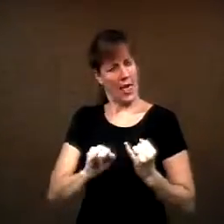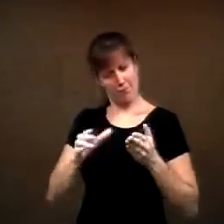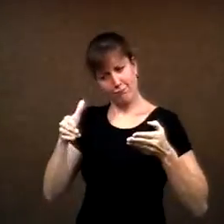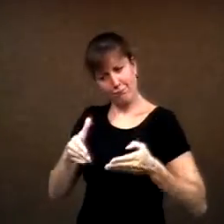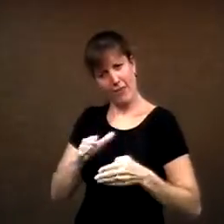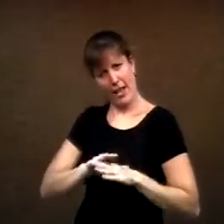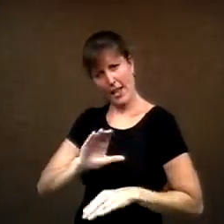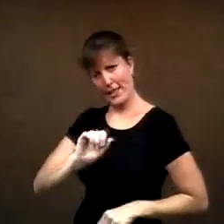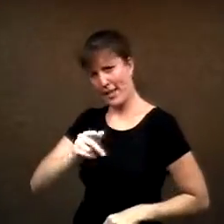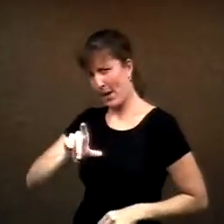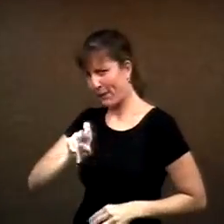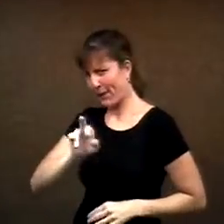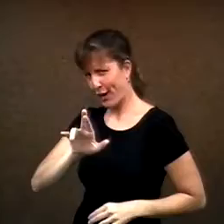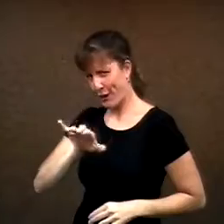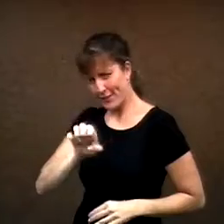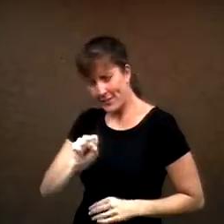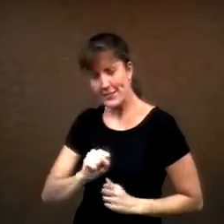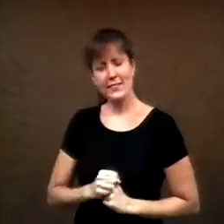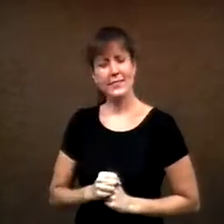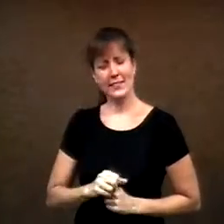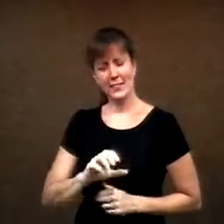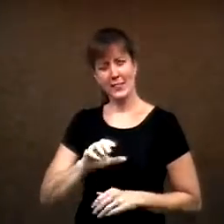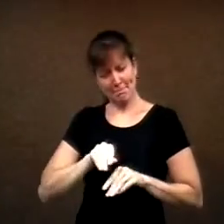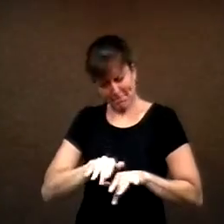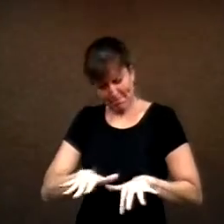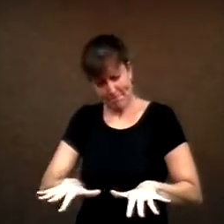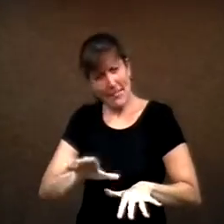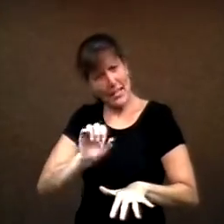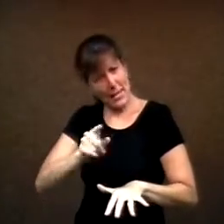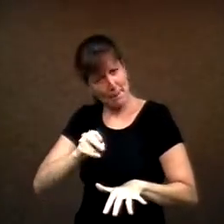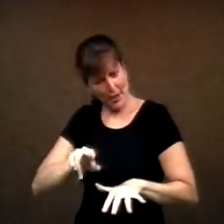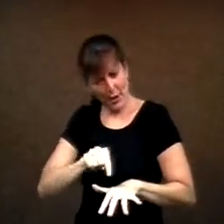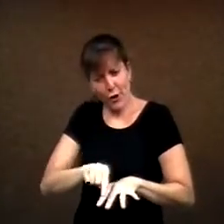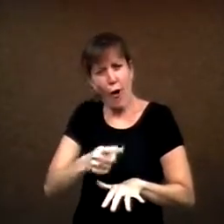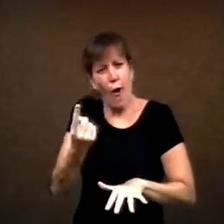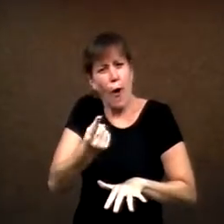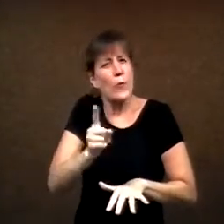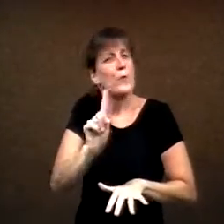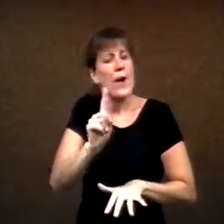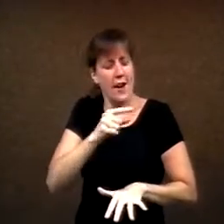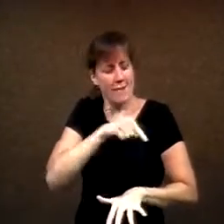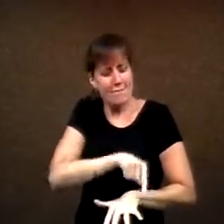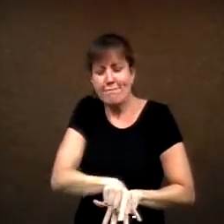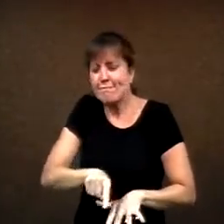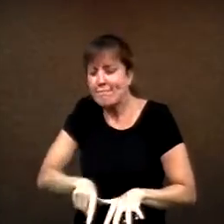We *always* find capillaries at sites of exchange, because they're extremely small and delicate.